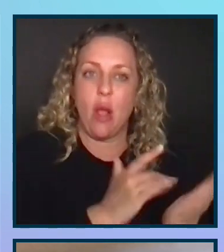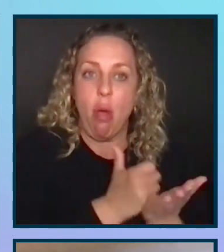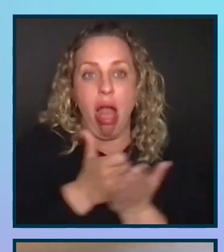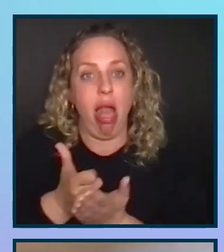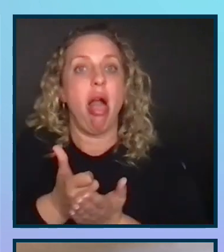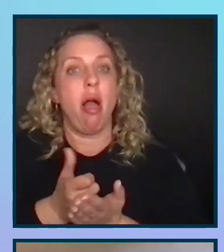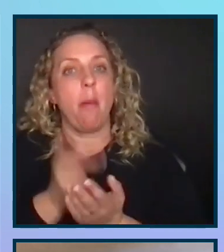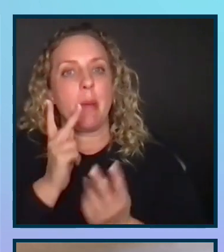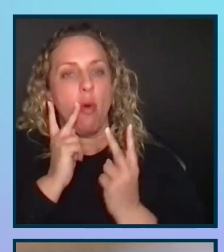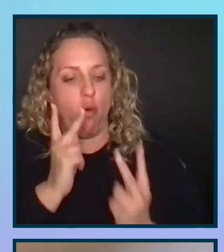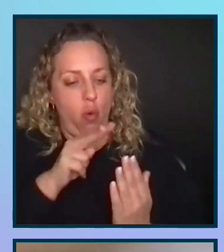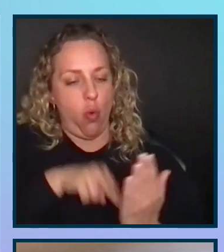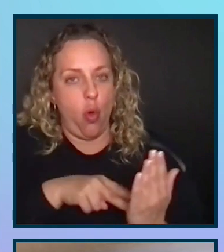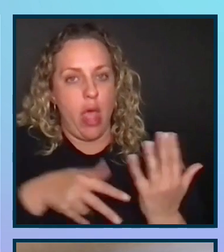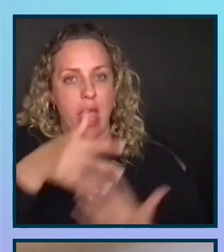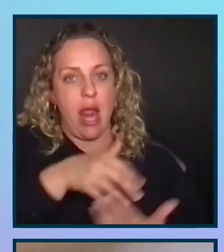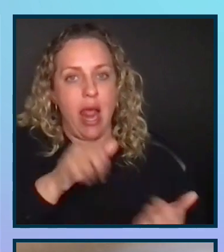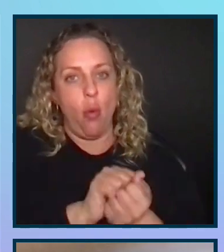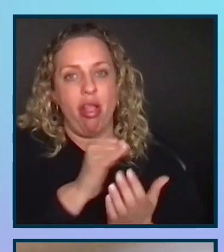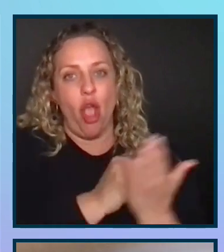with the art pieces in the gallery.